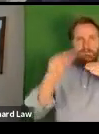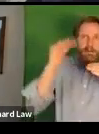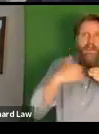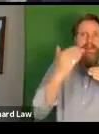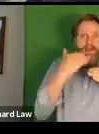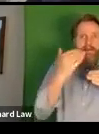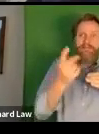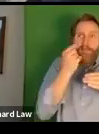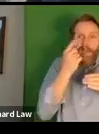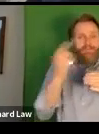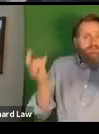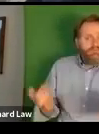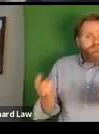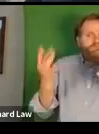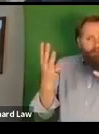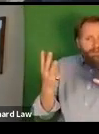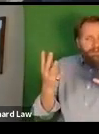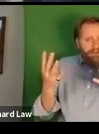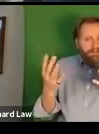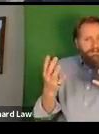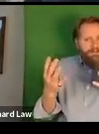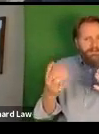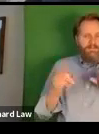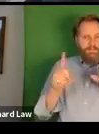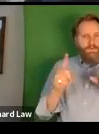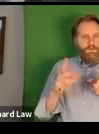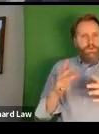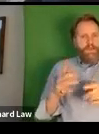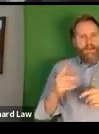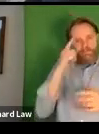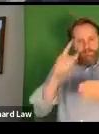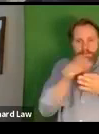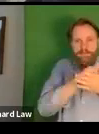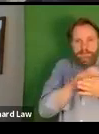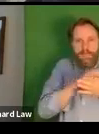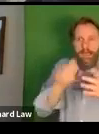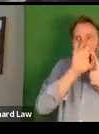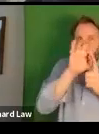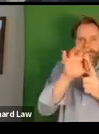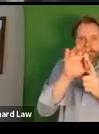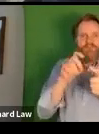to show first of all they support us - signing petitions, emailing MPs we will